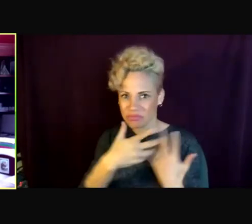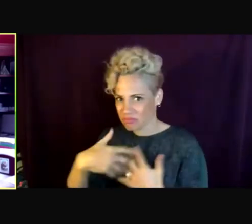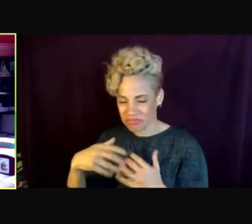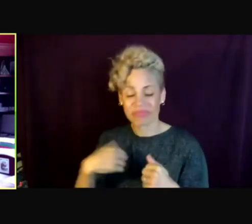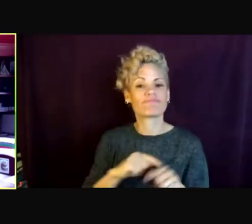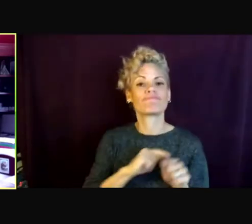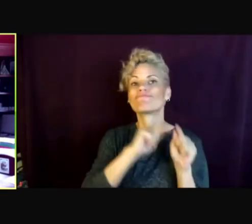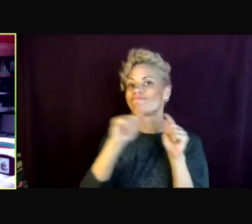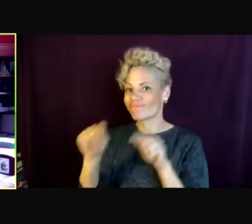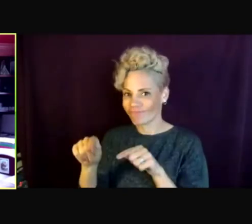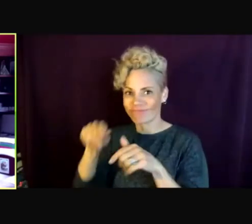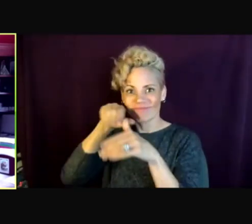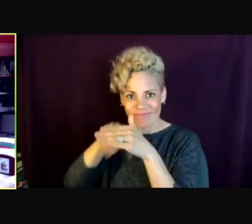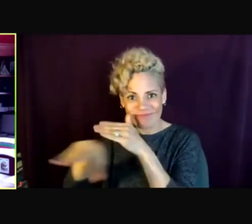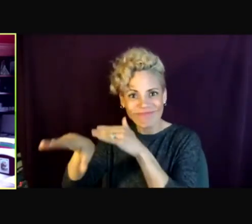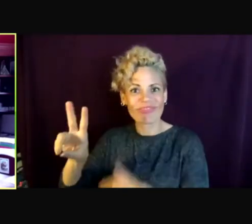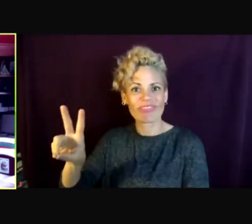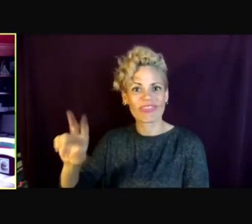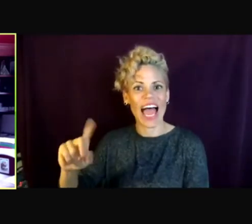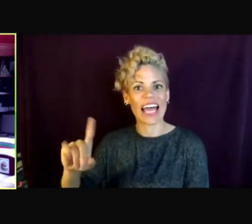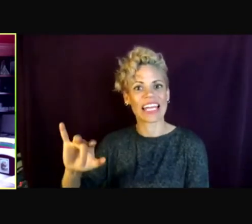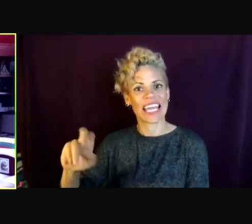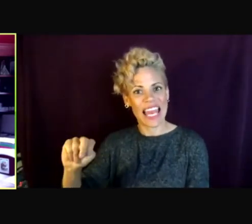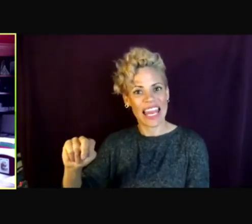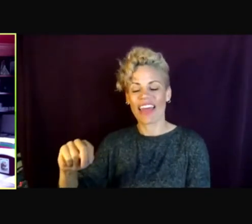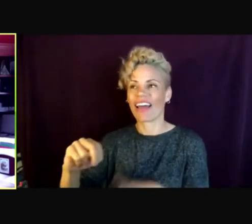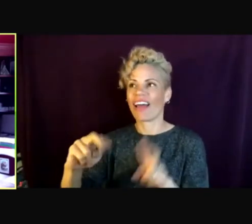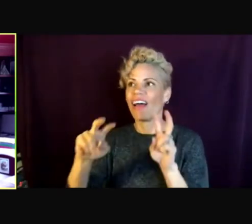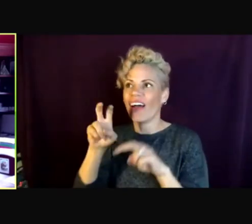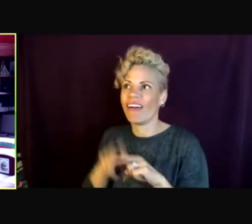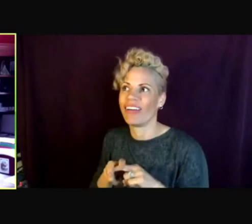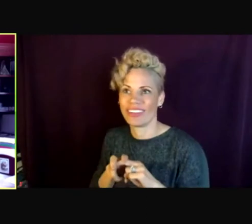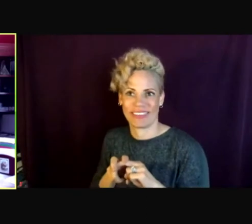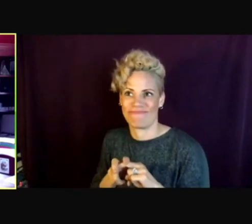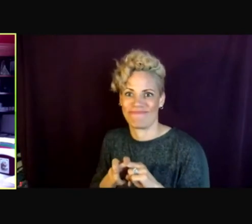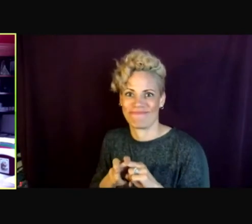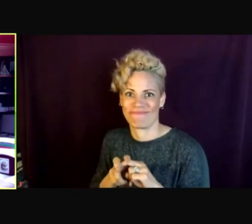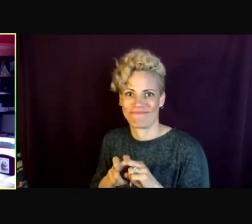we sit down, the door opens, the Pope walks in, we stand up,